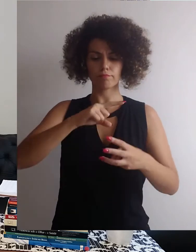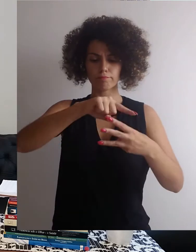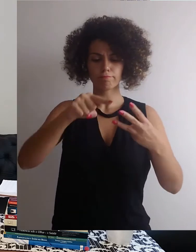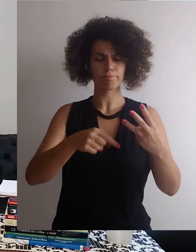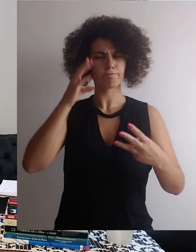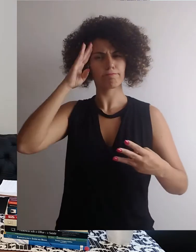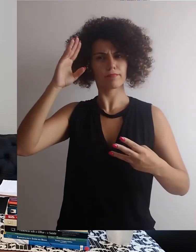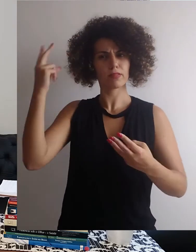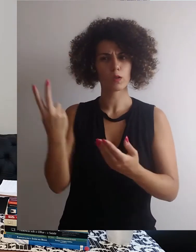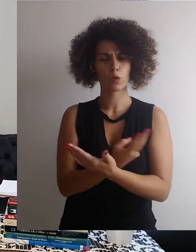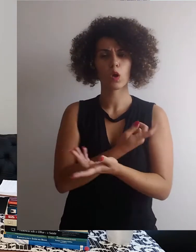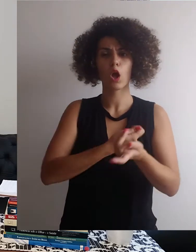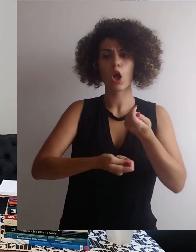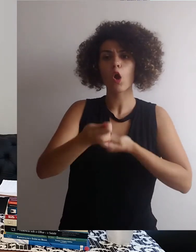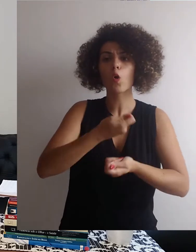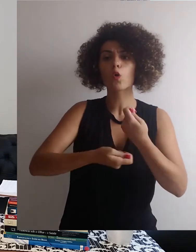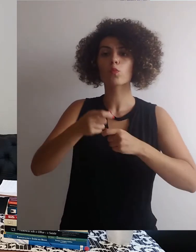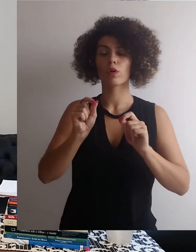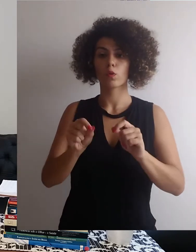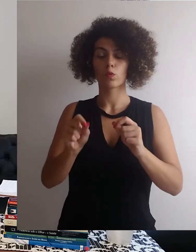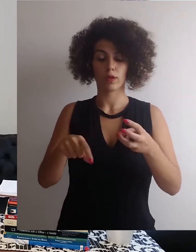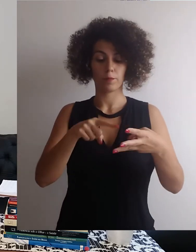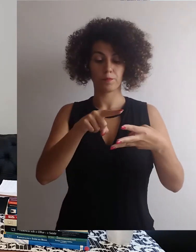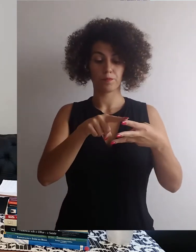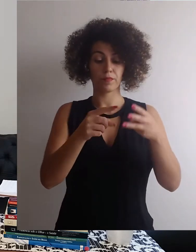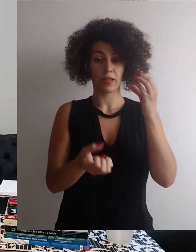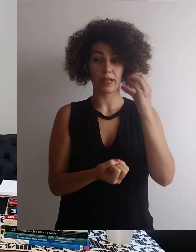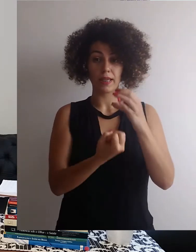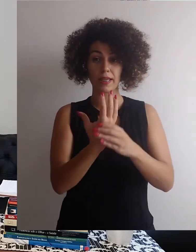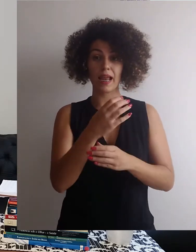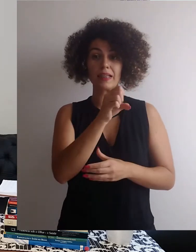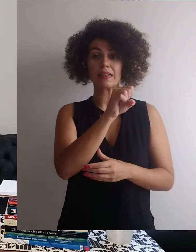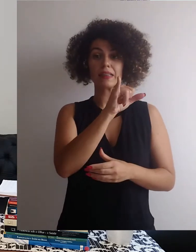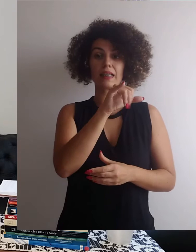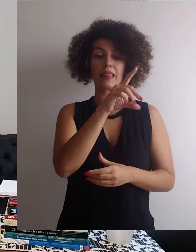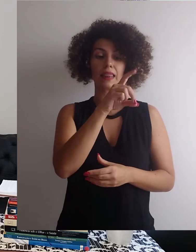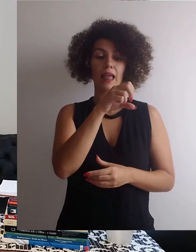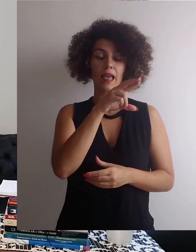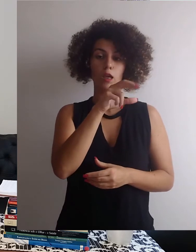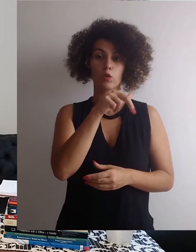main events during the Vargas era in terms of economy, which was the creation of the Companhia